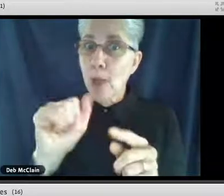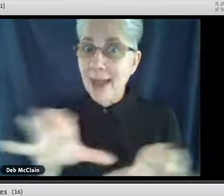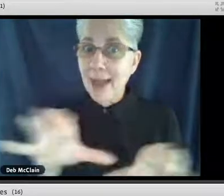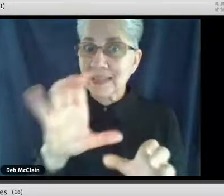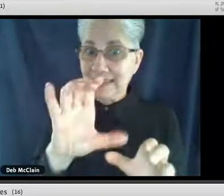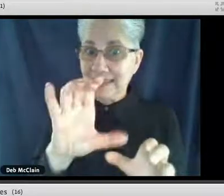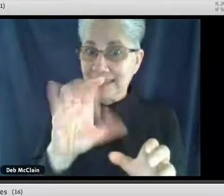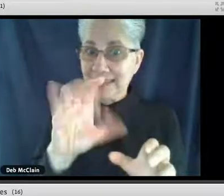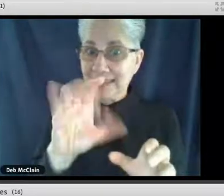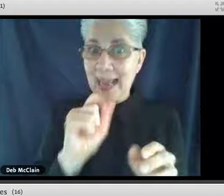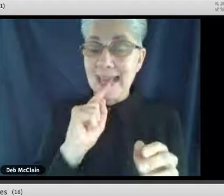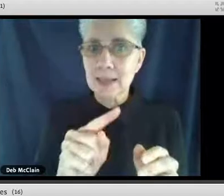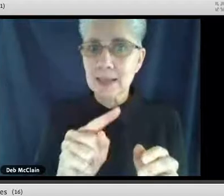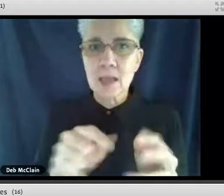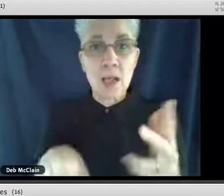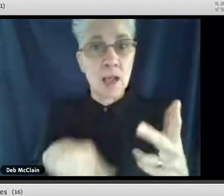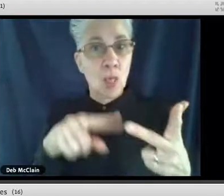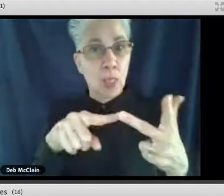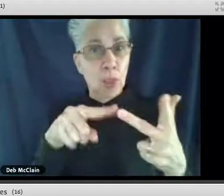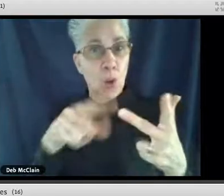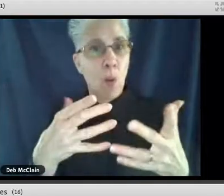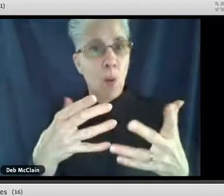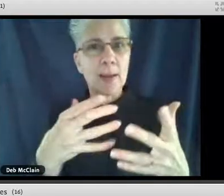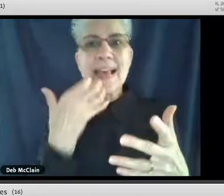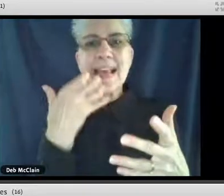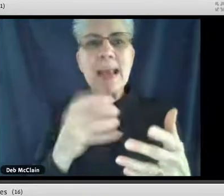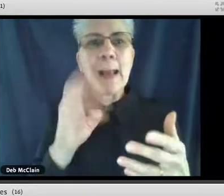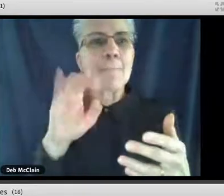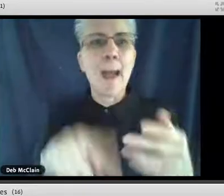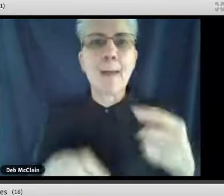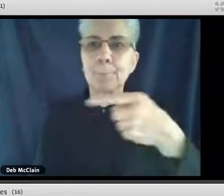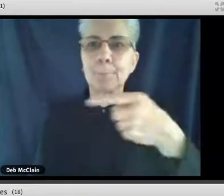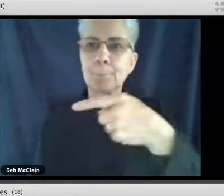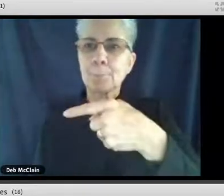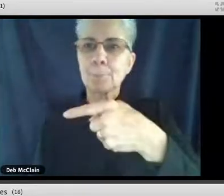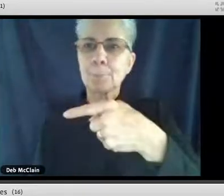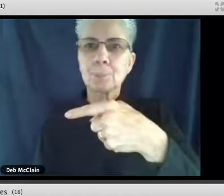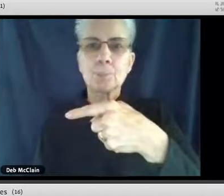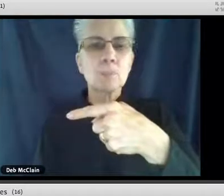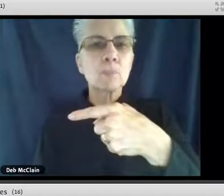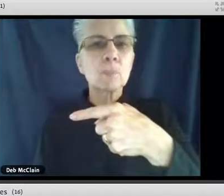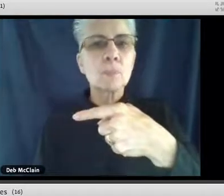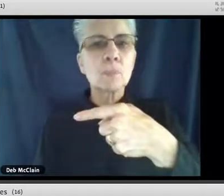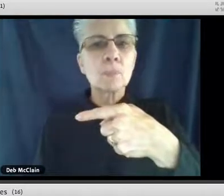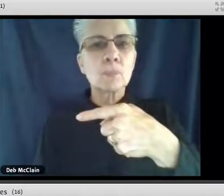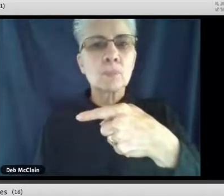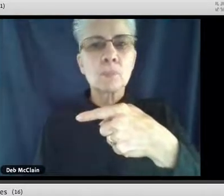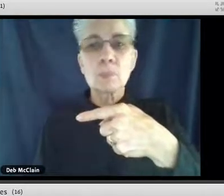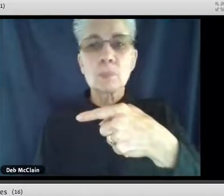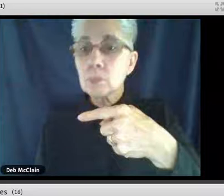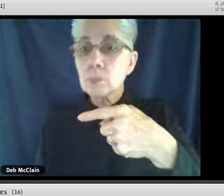The next thing to look at is a heatmap. Oh. No, it's not.